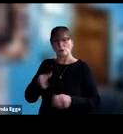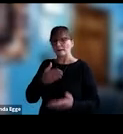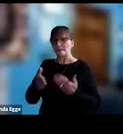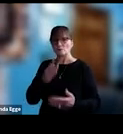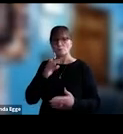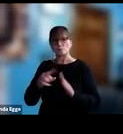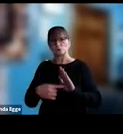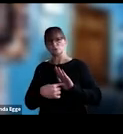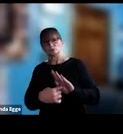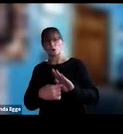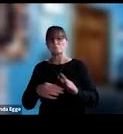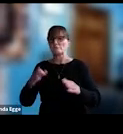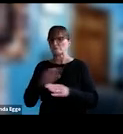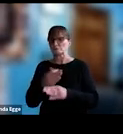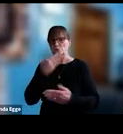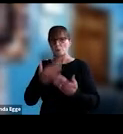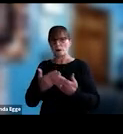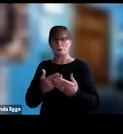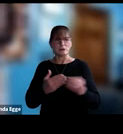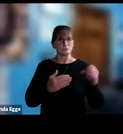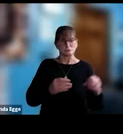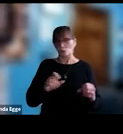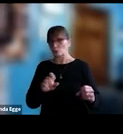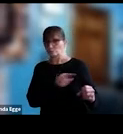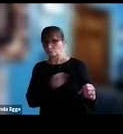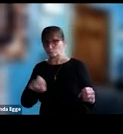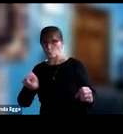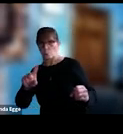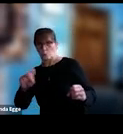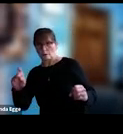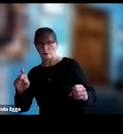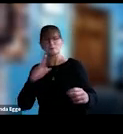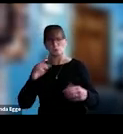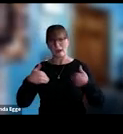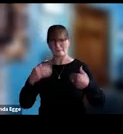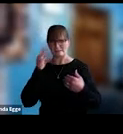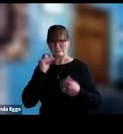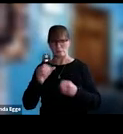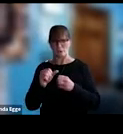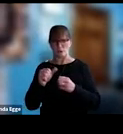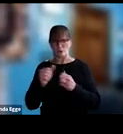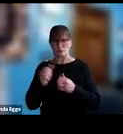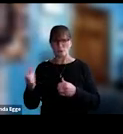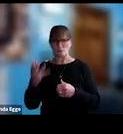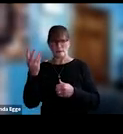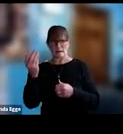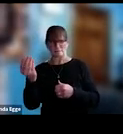to be functioning fairly well, she goes from zero to zero to 100, I've never had an experience with her outside of going from zero to 100."